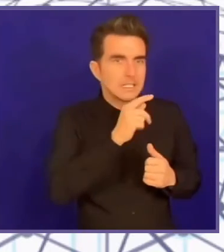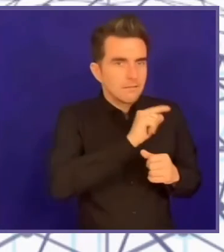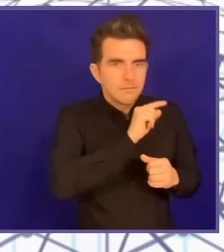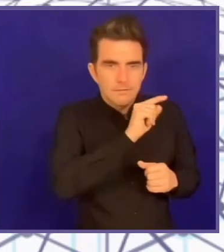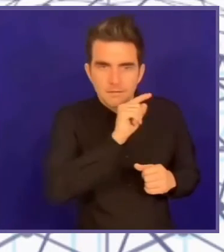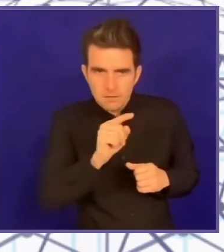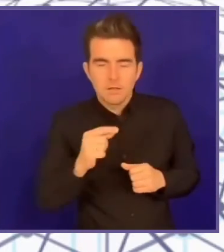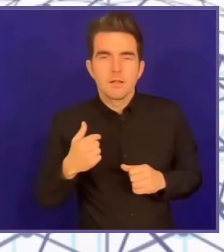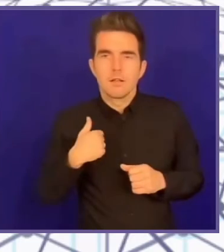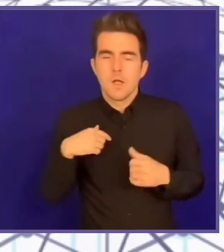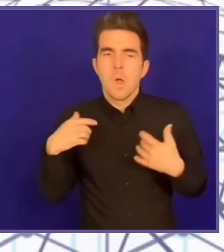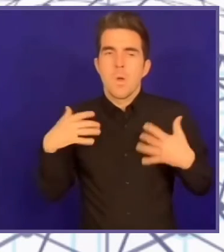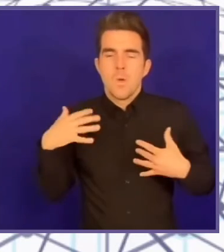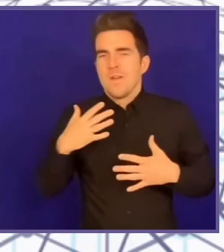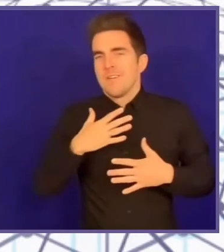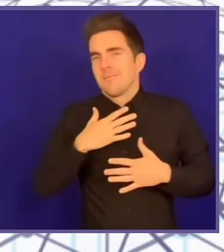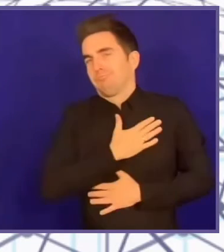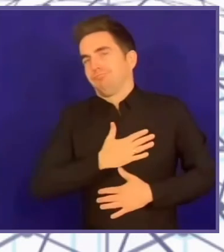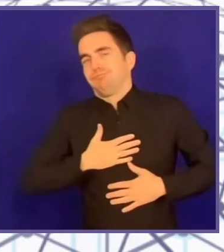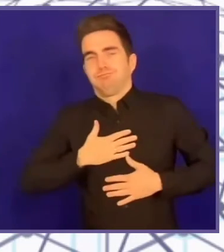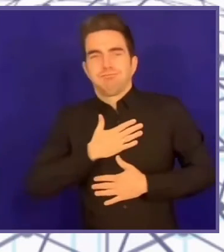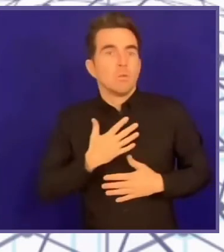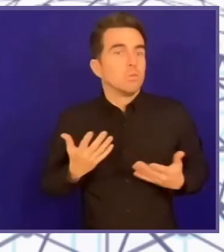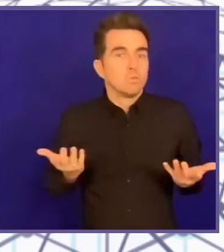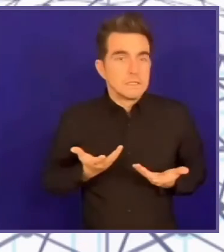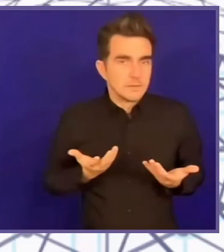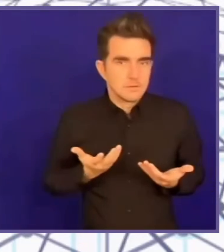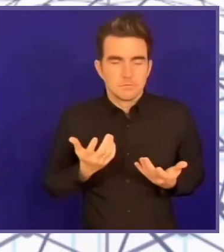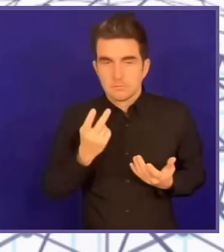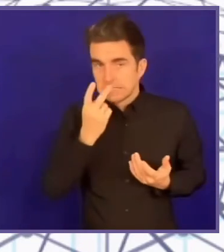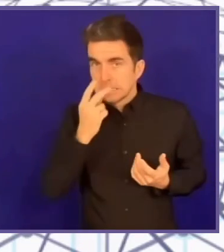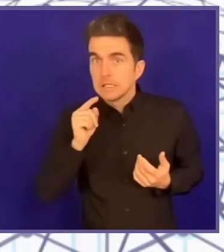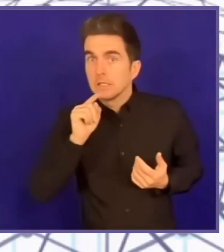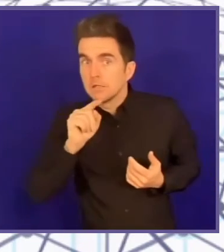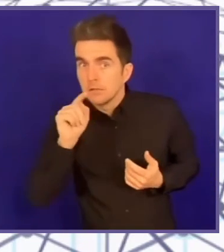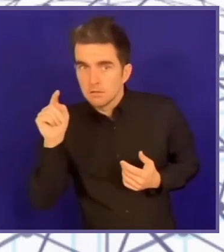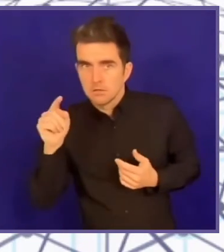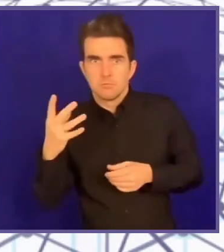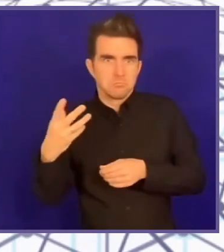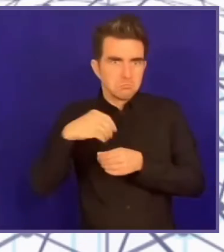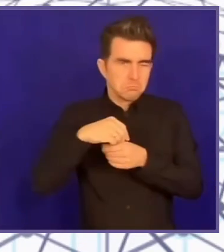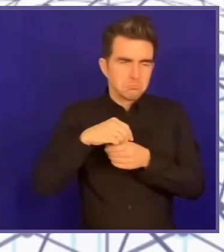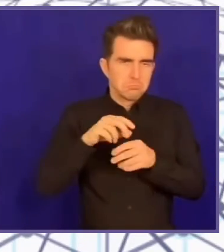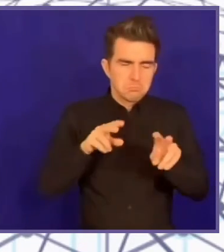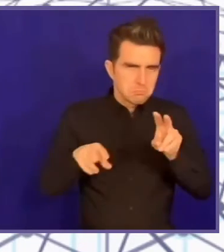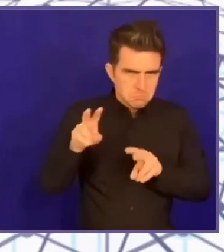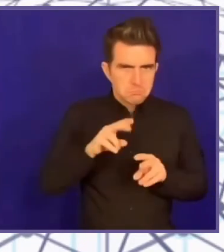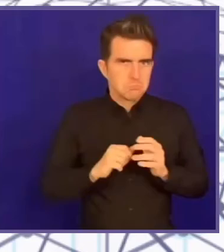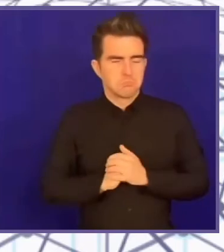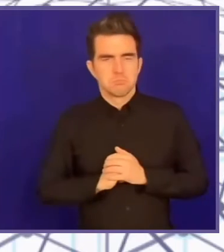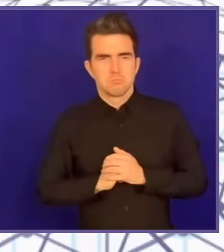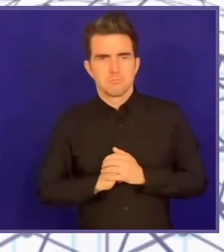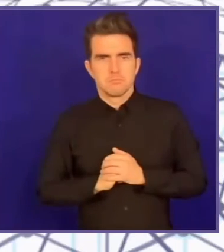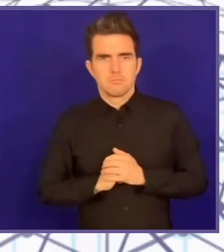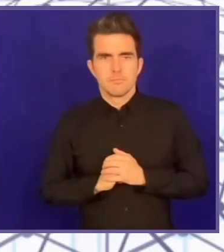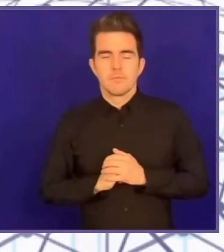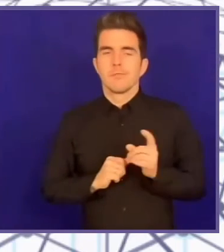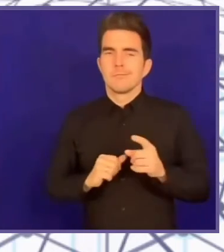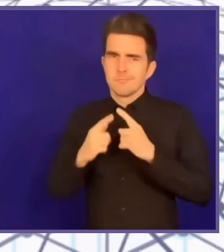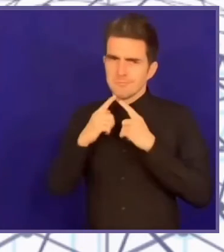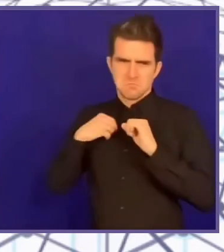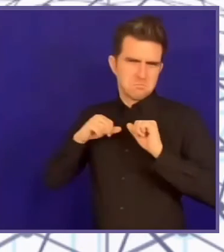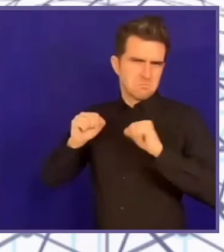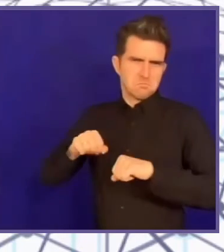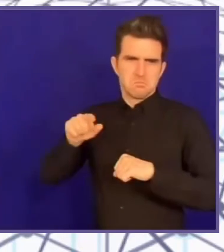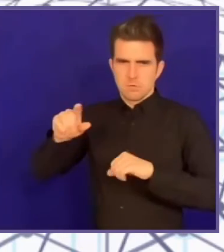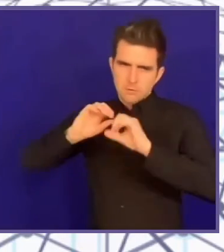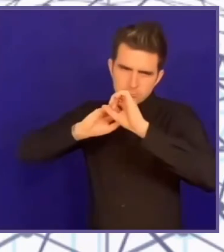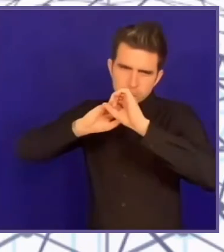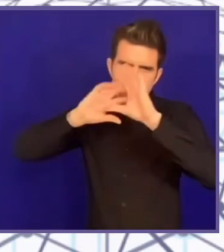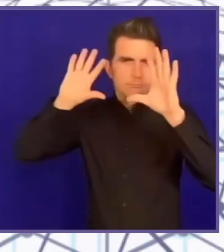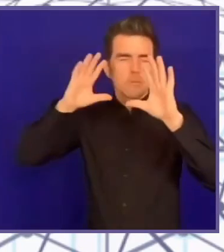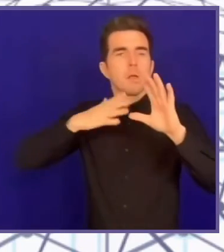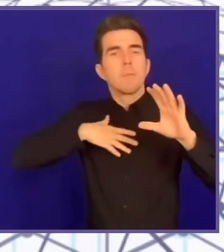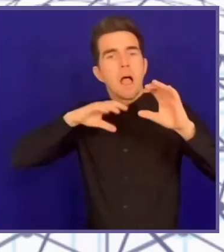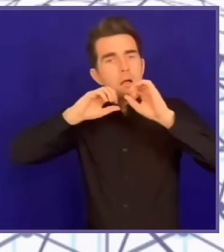agree with my vision. My vision is that as we move forward in our collective journey